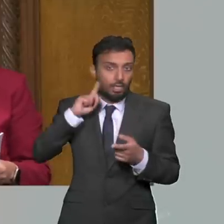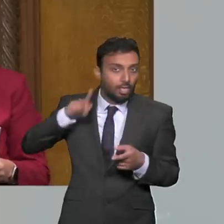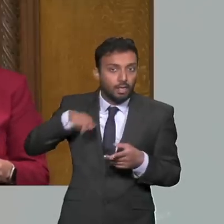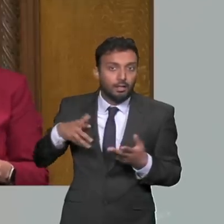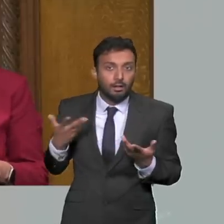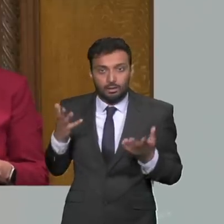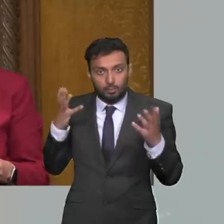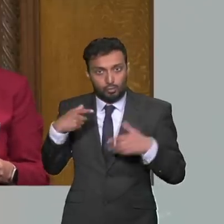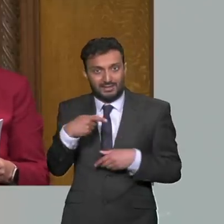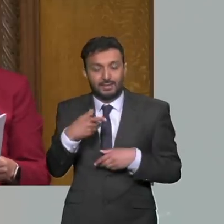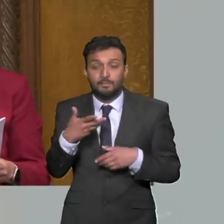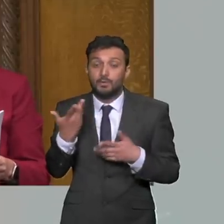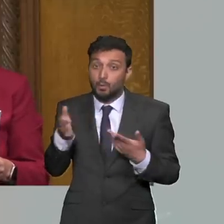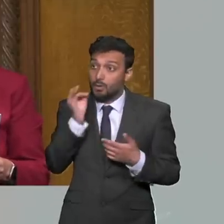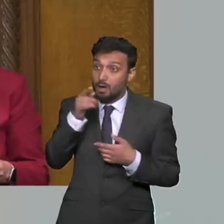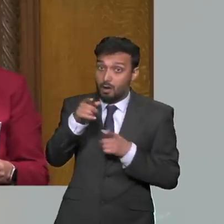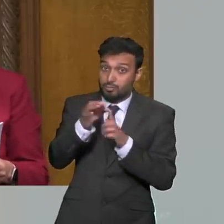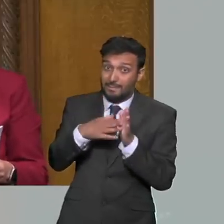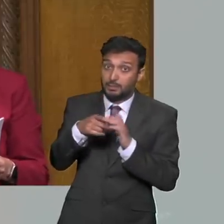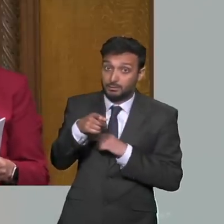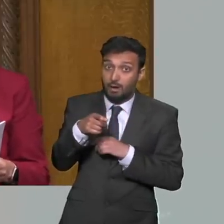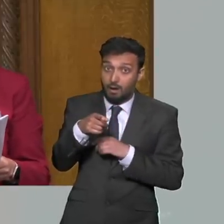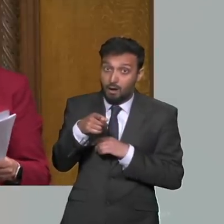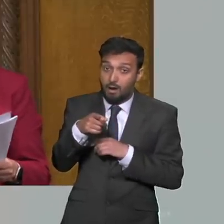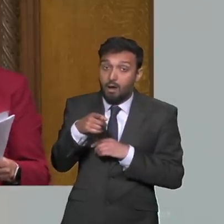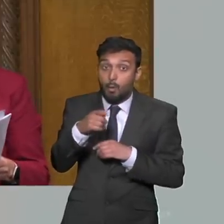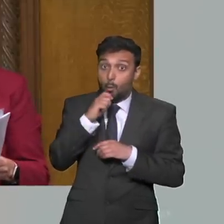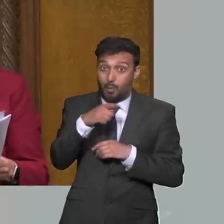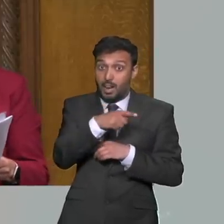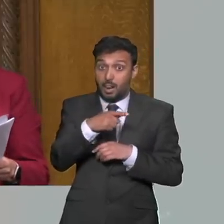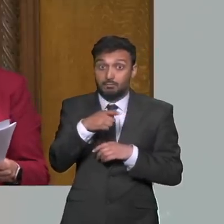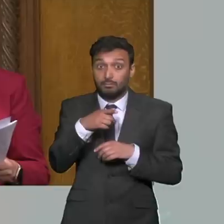Will the Prime Minister personally back that call and launch an independent investigation